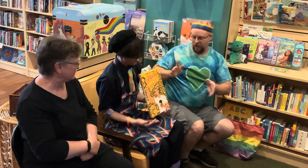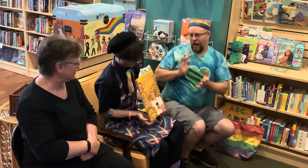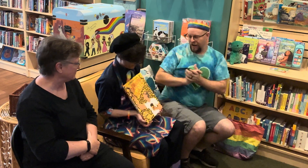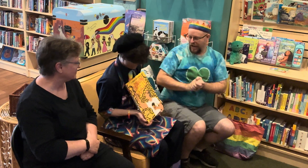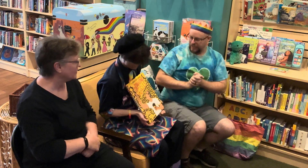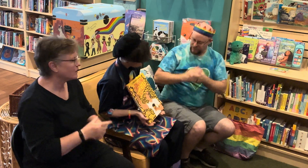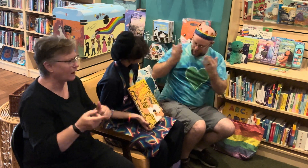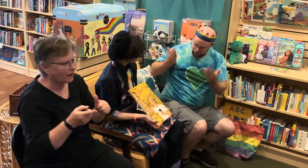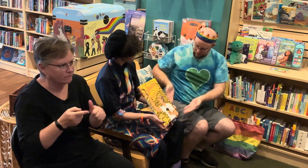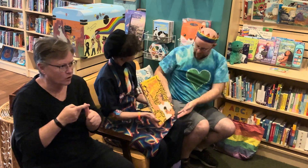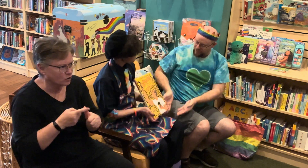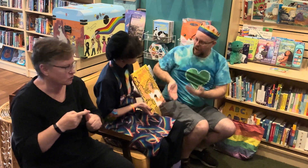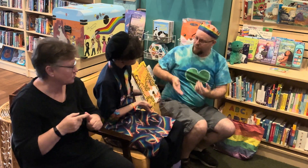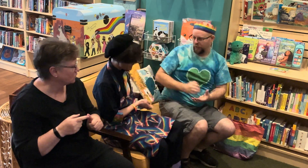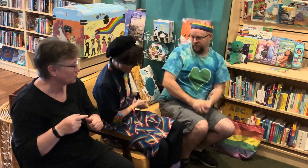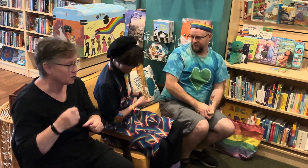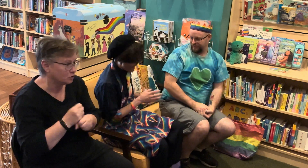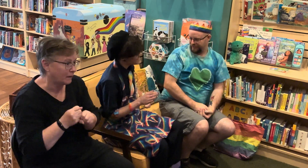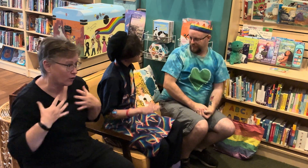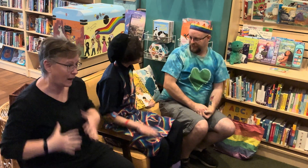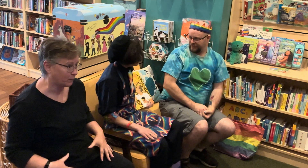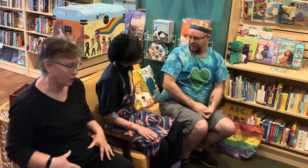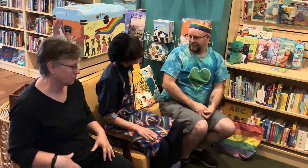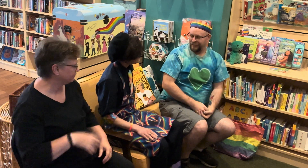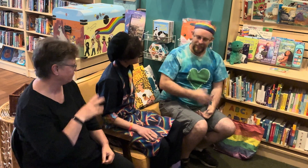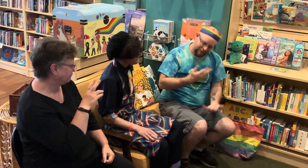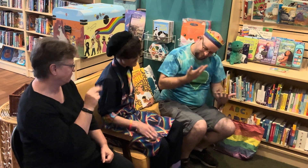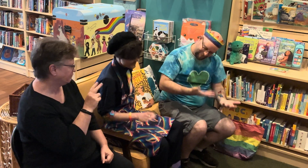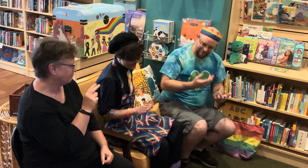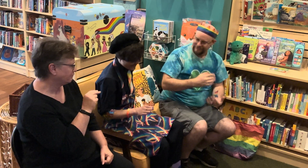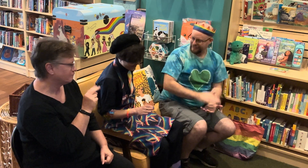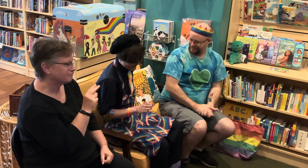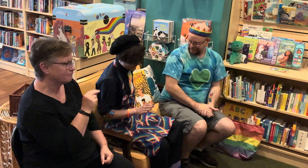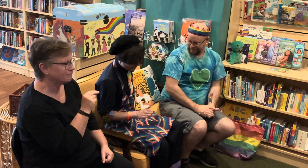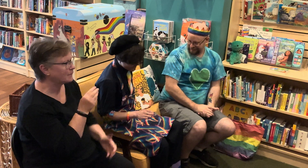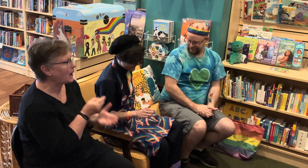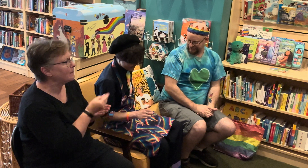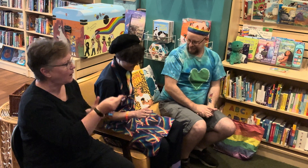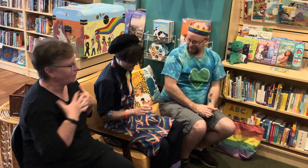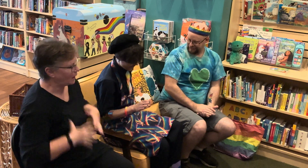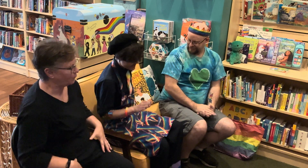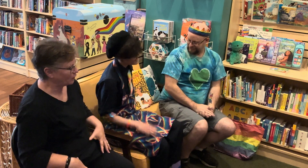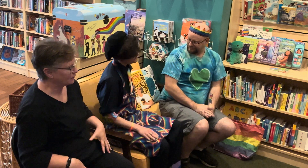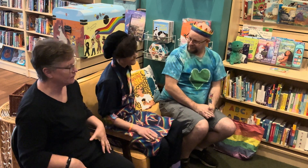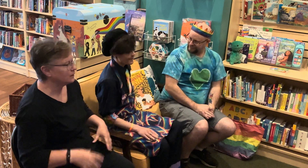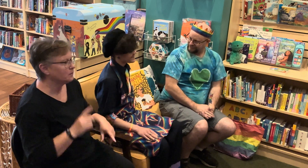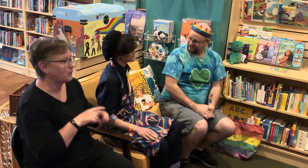all, I have to ask, did you make the apron? KAI: I did not make the apron, but honestly, this is very similar